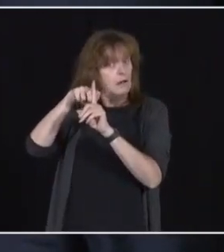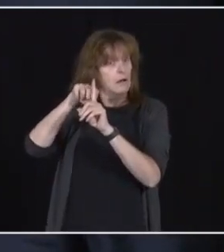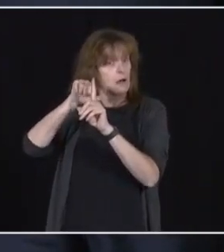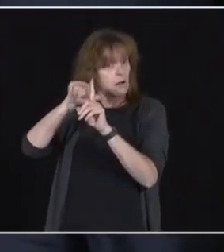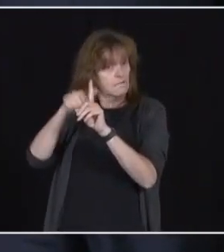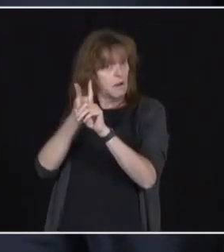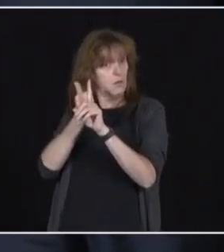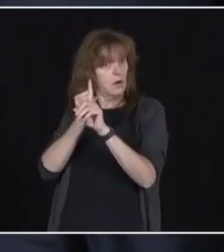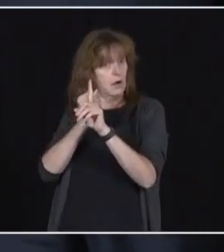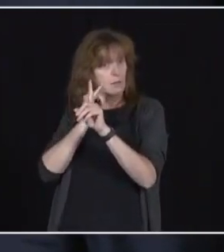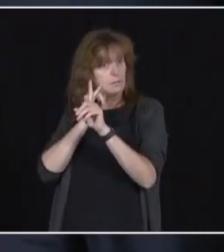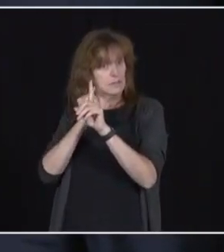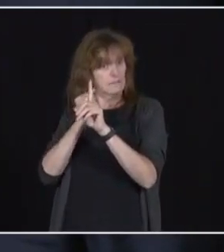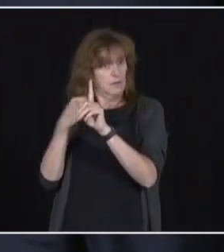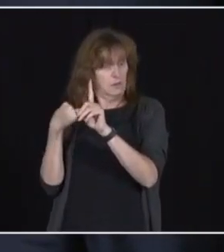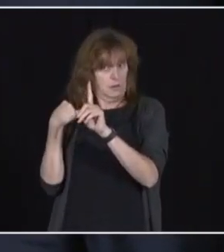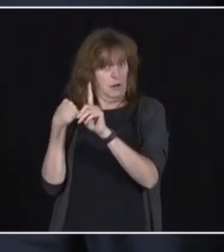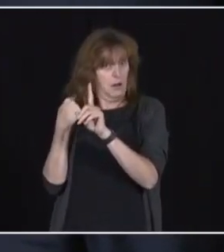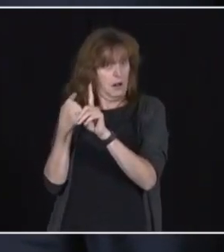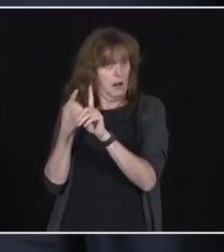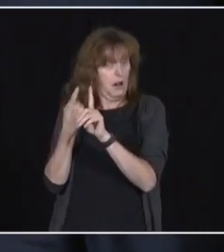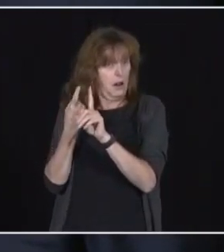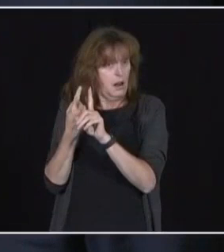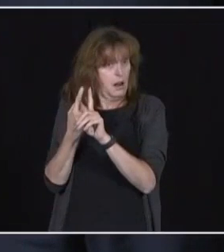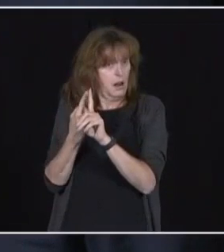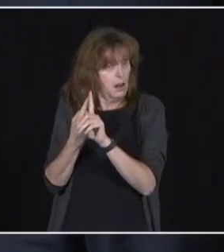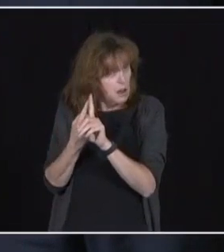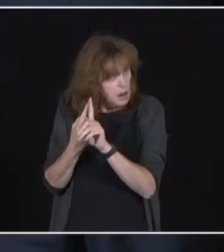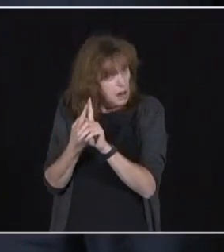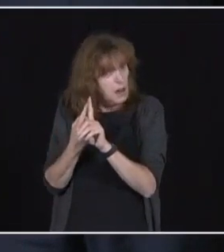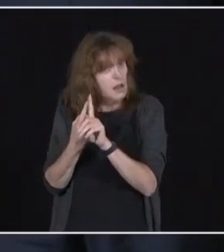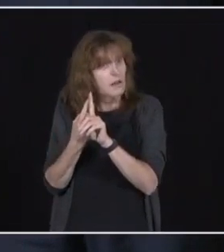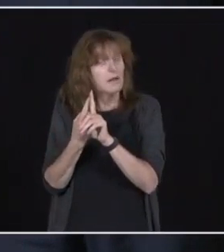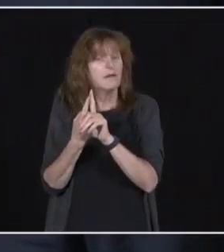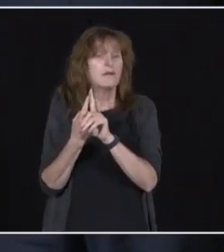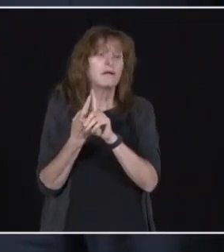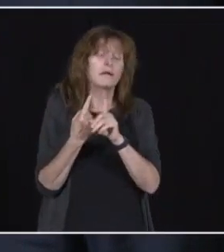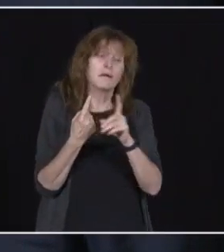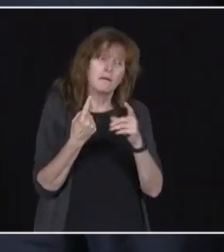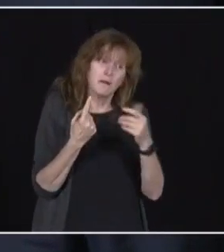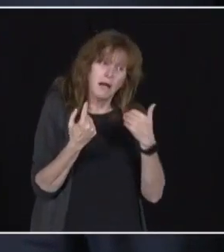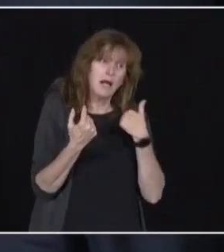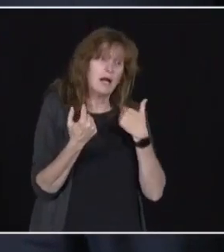And that is what we are continuing to work on. But I think it is really also important to note